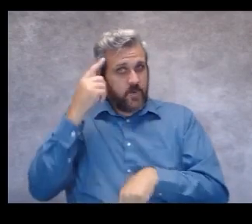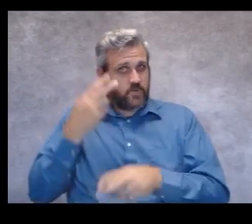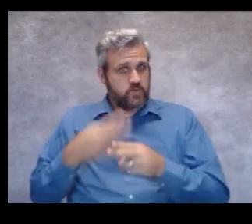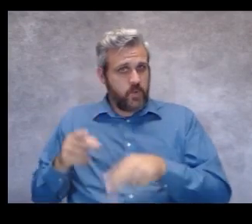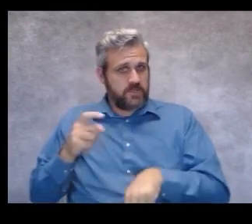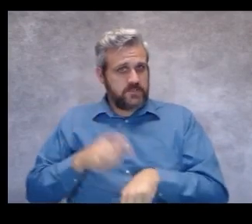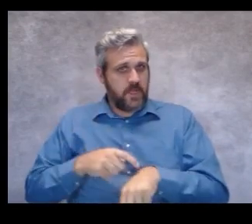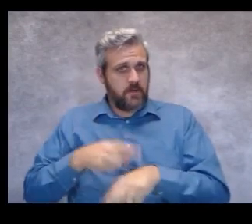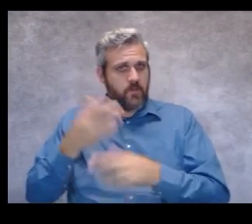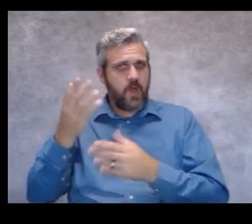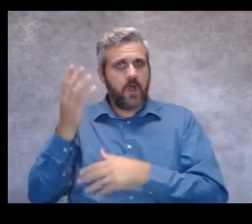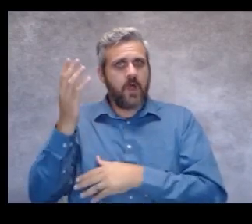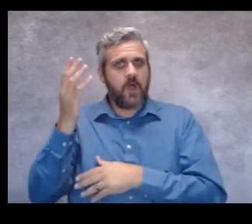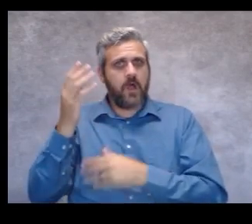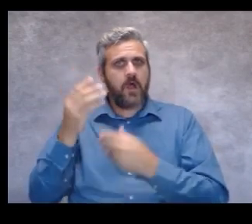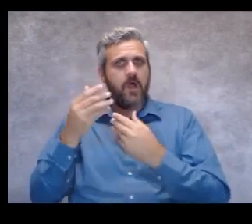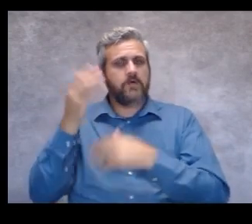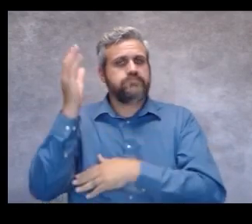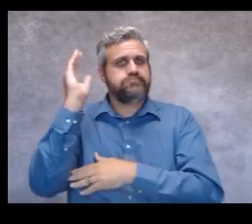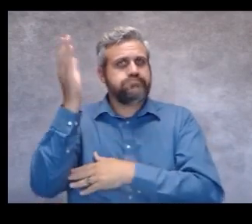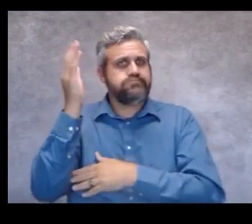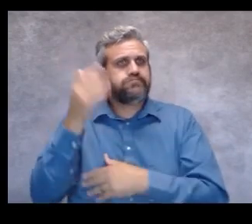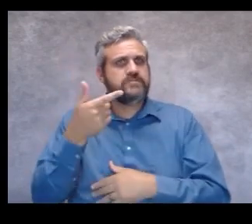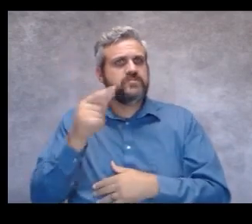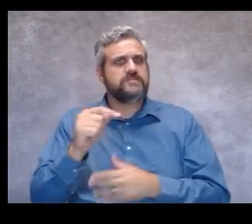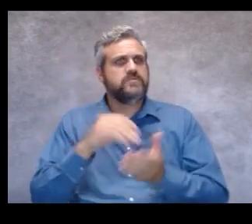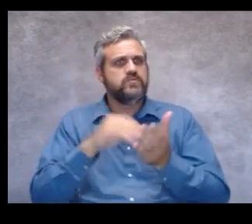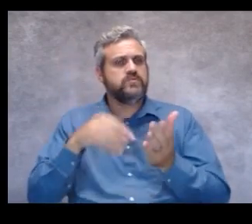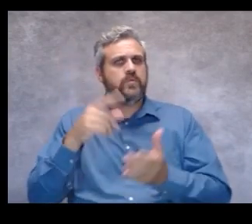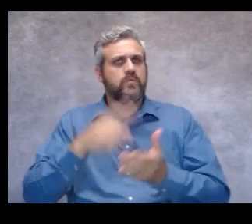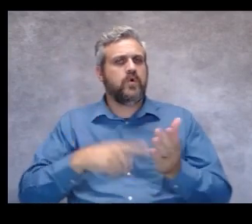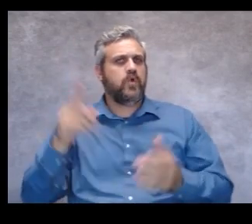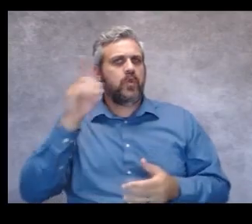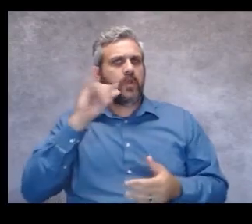present information about the characteristics of gifted students. You